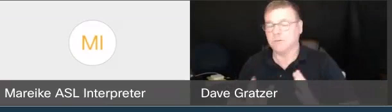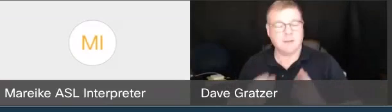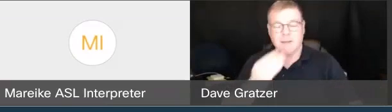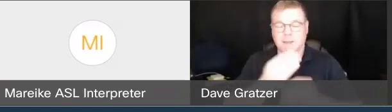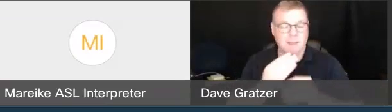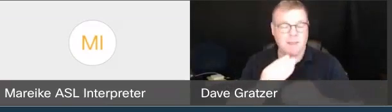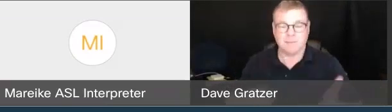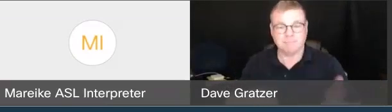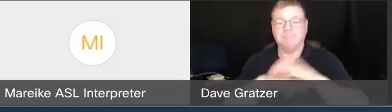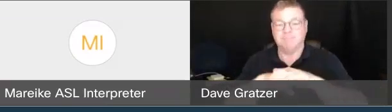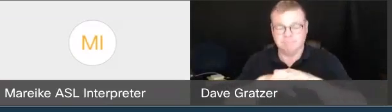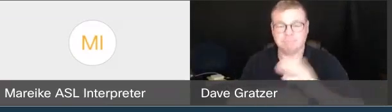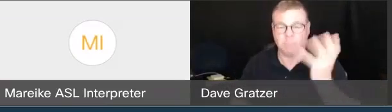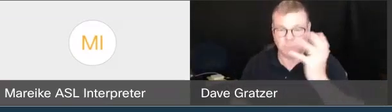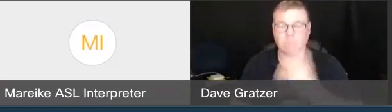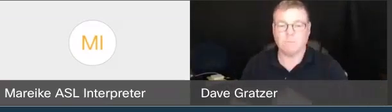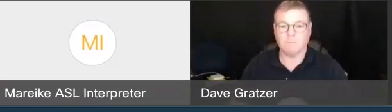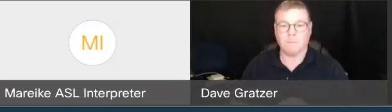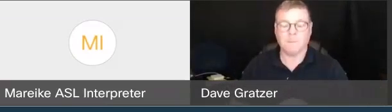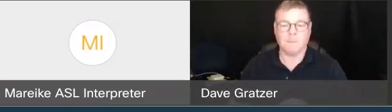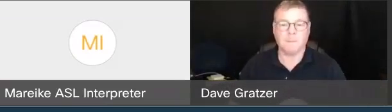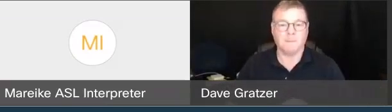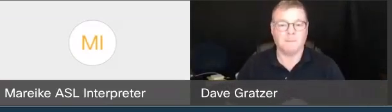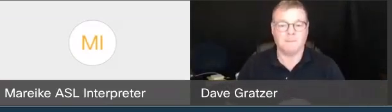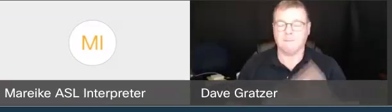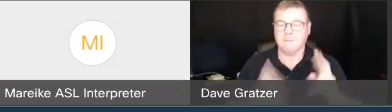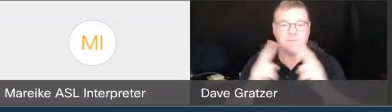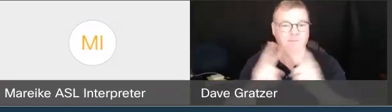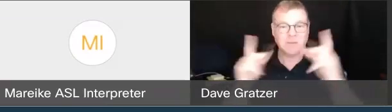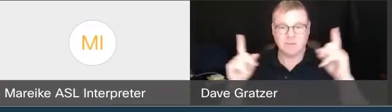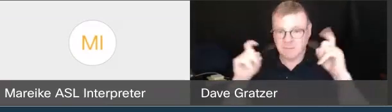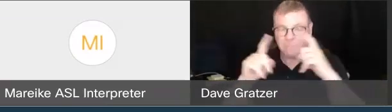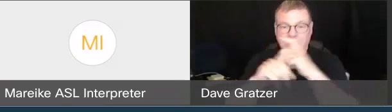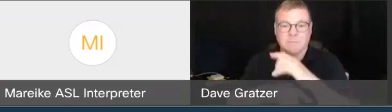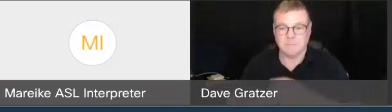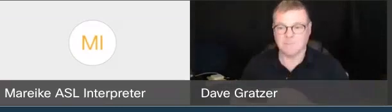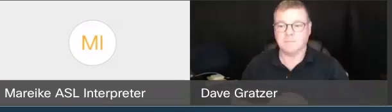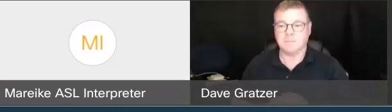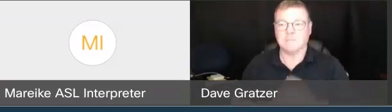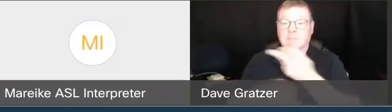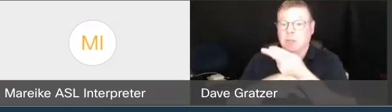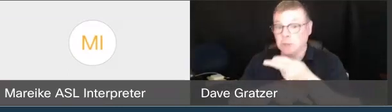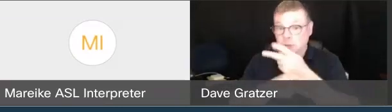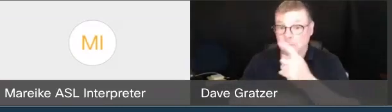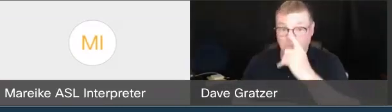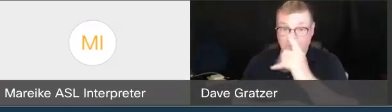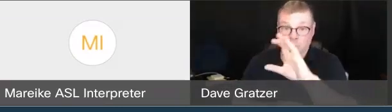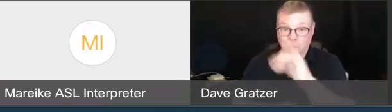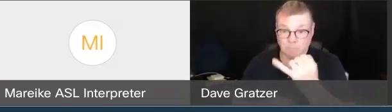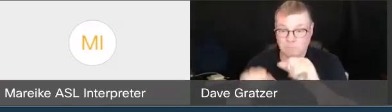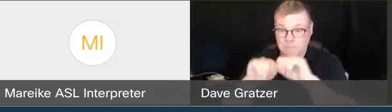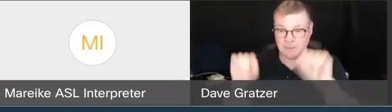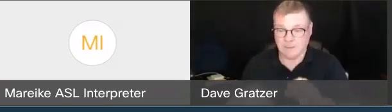layer of complexity of supervision on the part of the criminal justice system. And it seems like